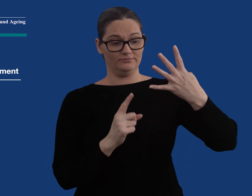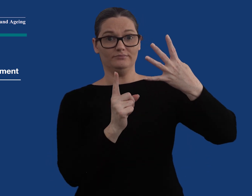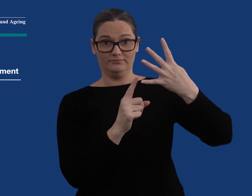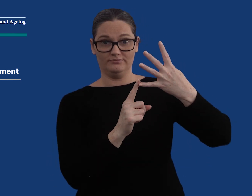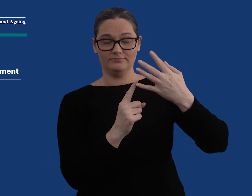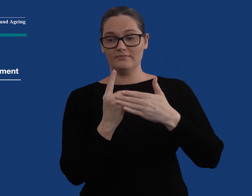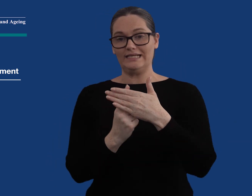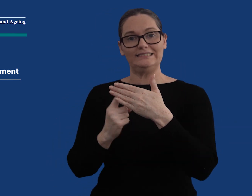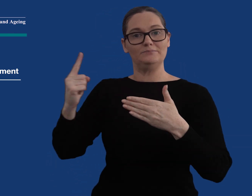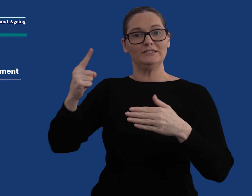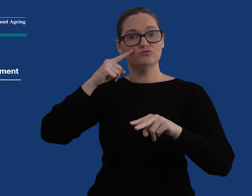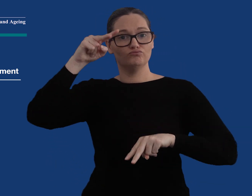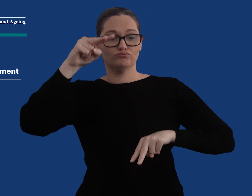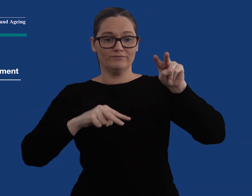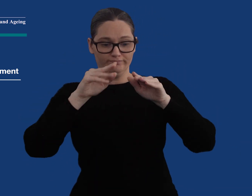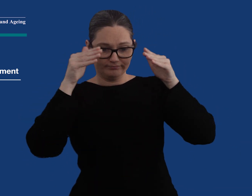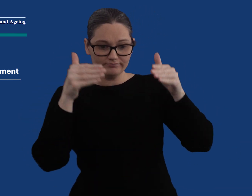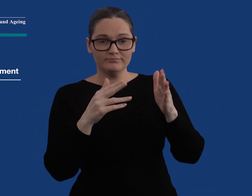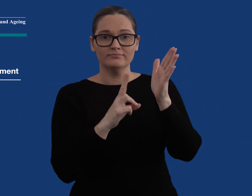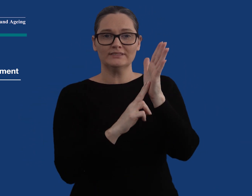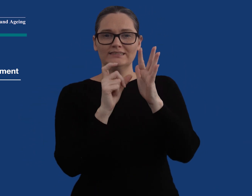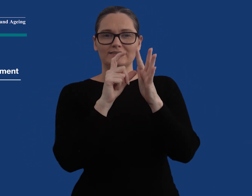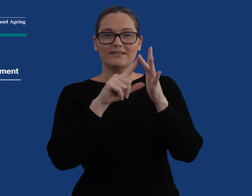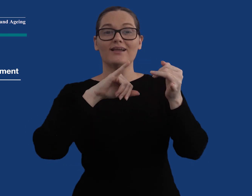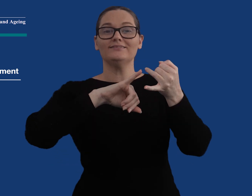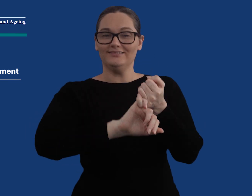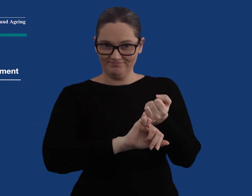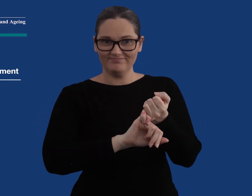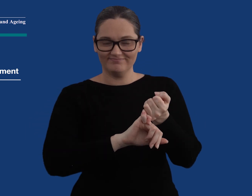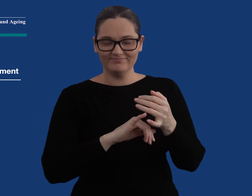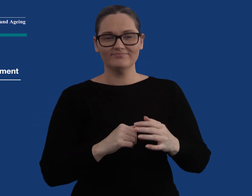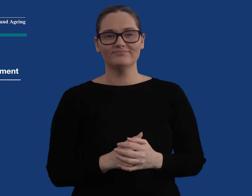• The Independent Review of the National Disability Insurance Scheme -